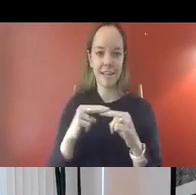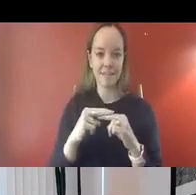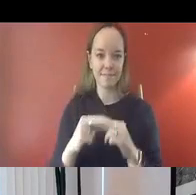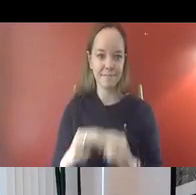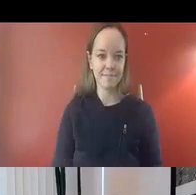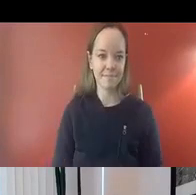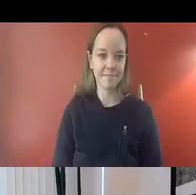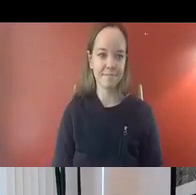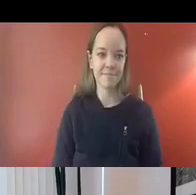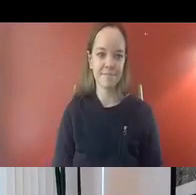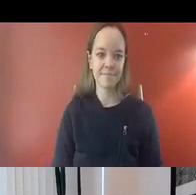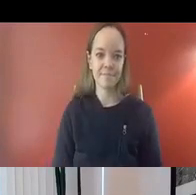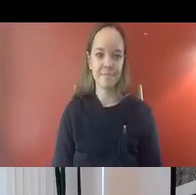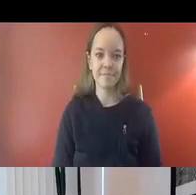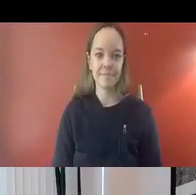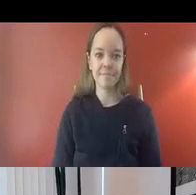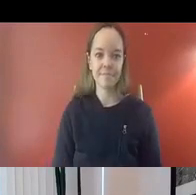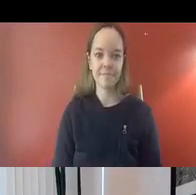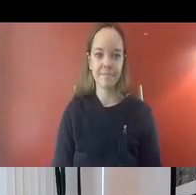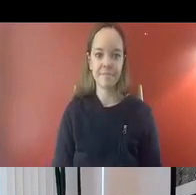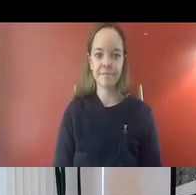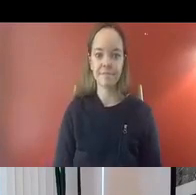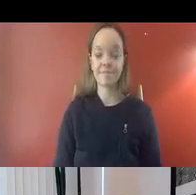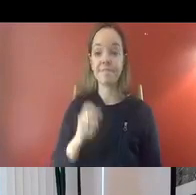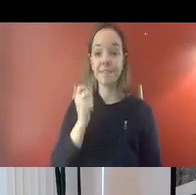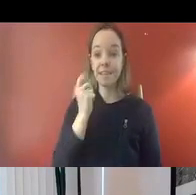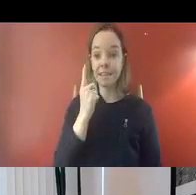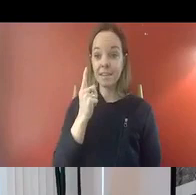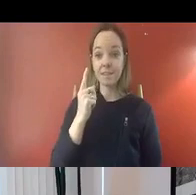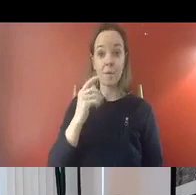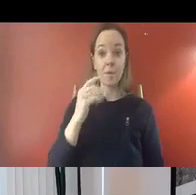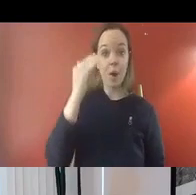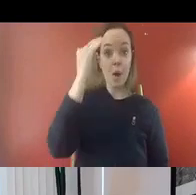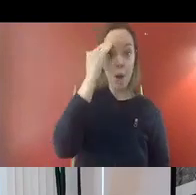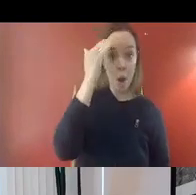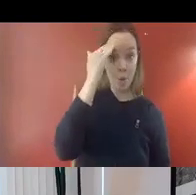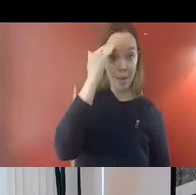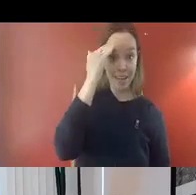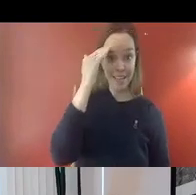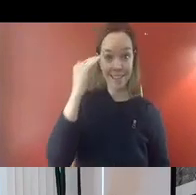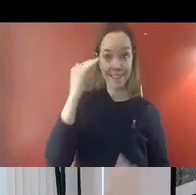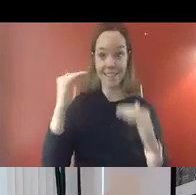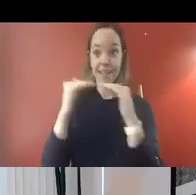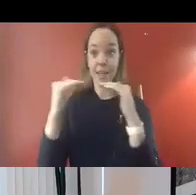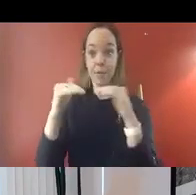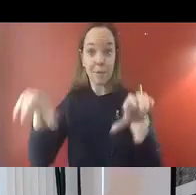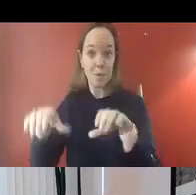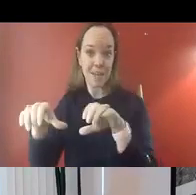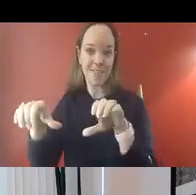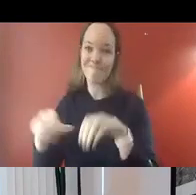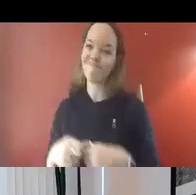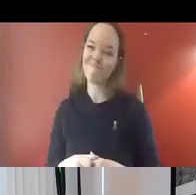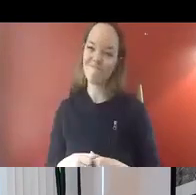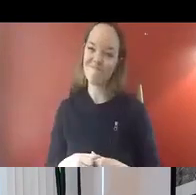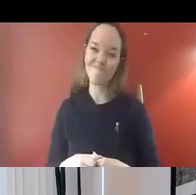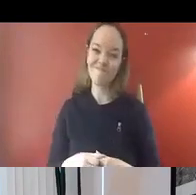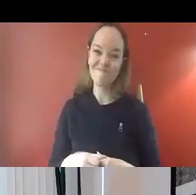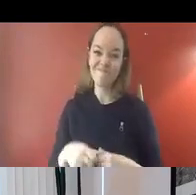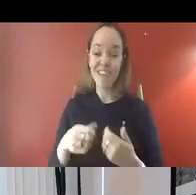So knowing is not the same as doing. On a good day I think this team and this So knowing is not the same as doing. On a group in particular has a pretty good good day I think this team and this